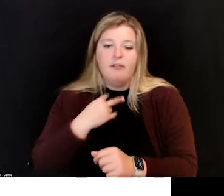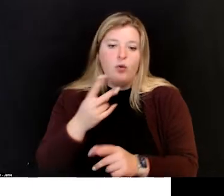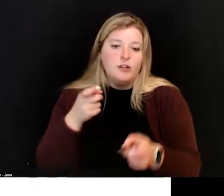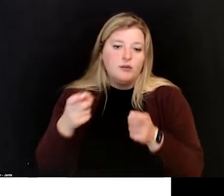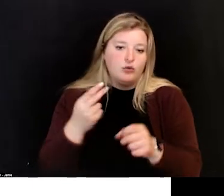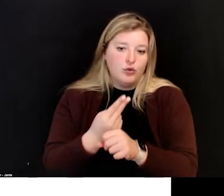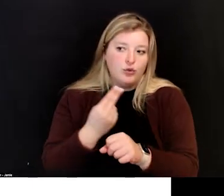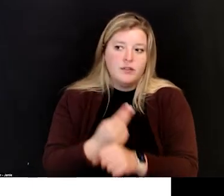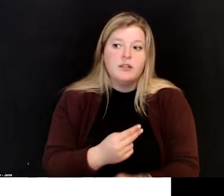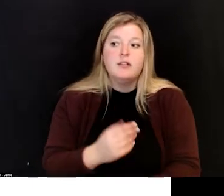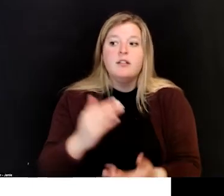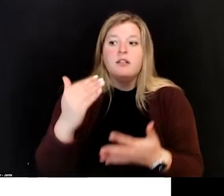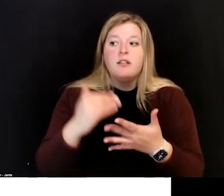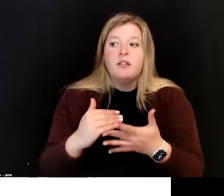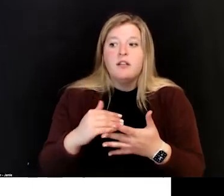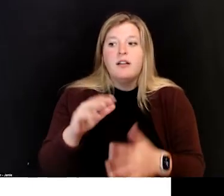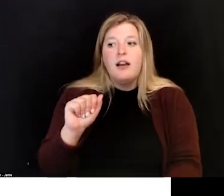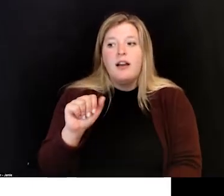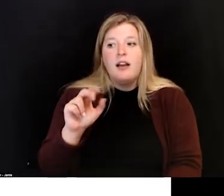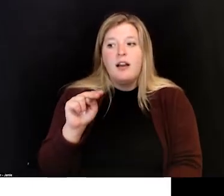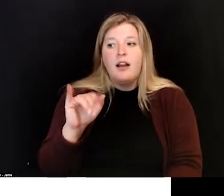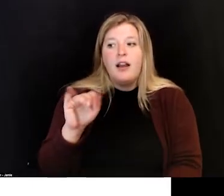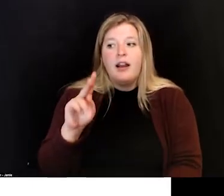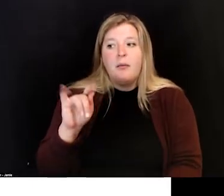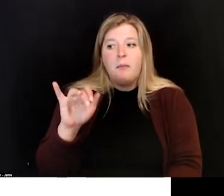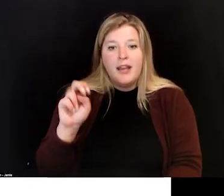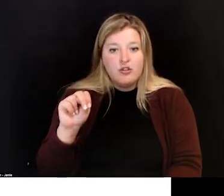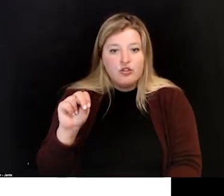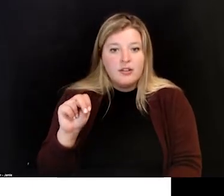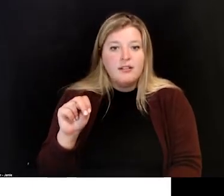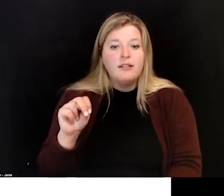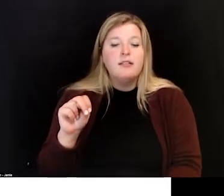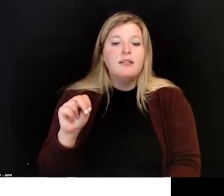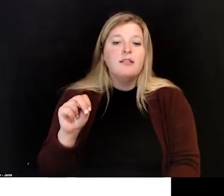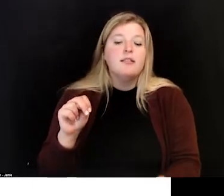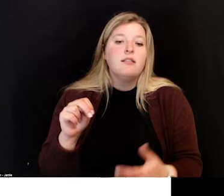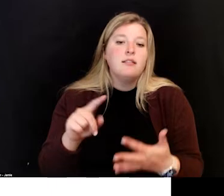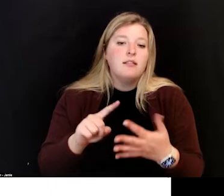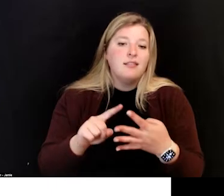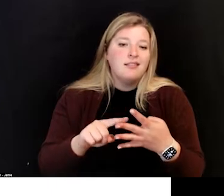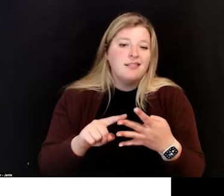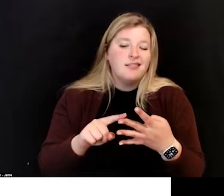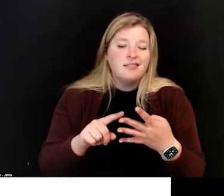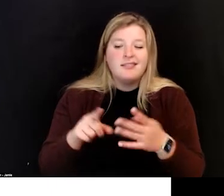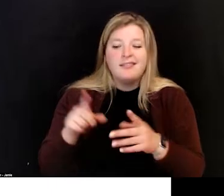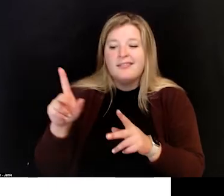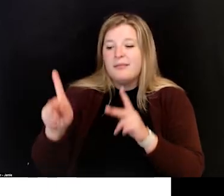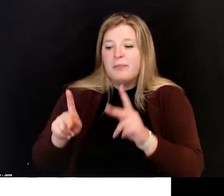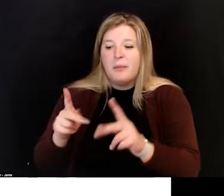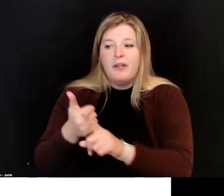Then Animations from Interactions is really focusing around supporting people who have vestibular disorder